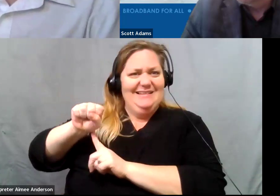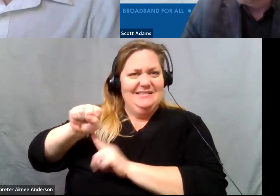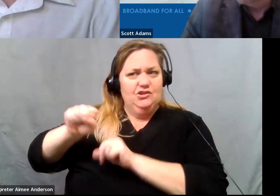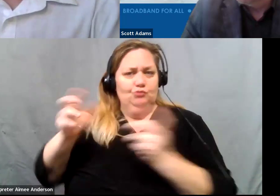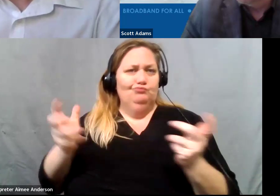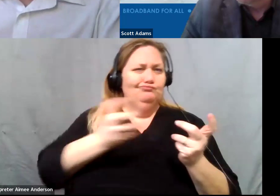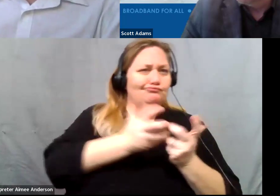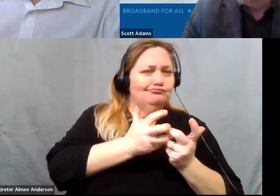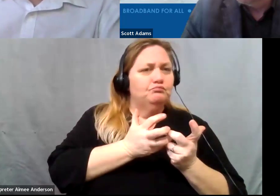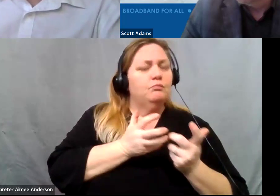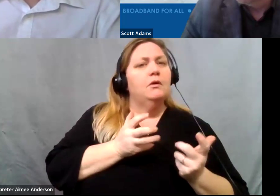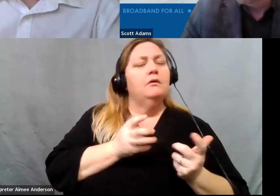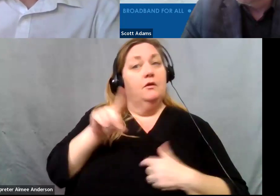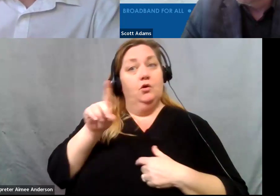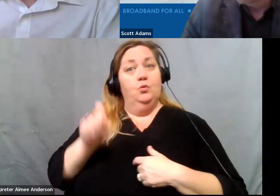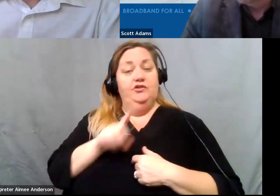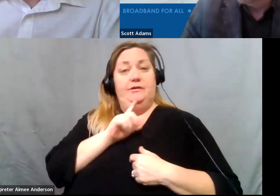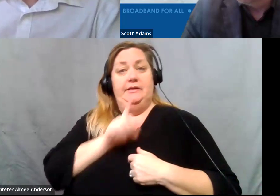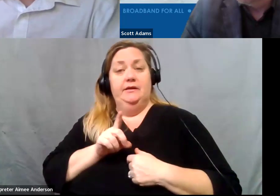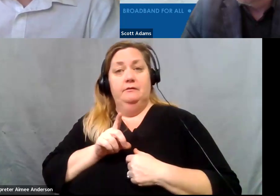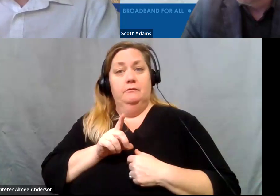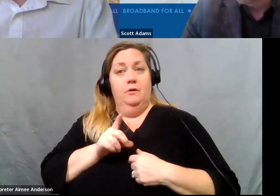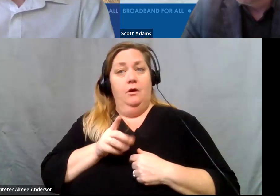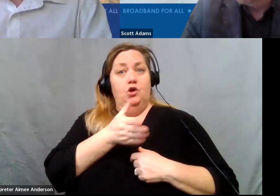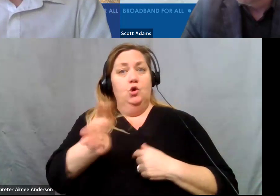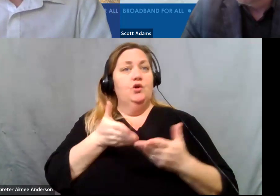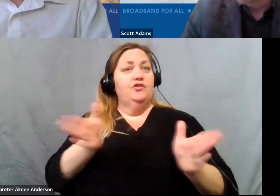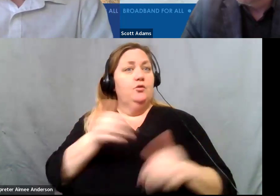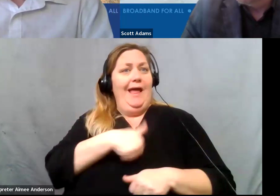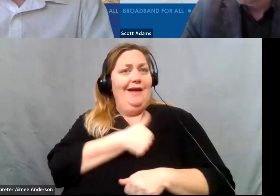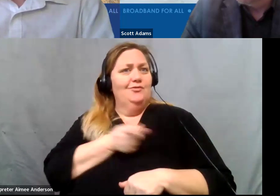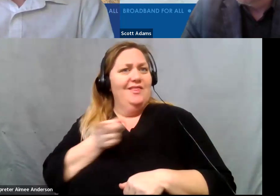the question is, what's your general attitude towards that? Is that something that you want to